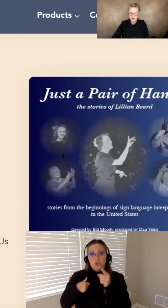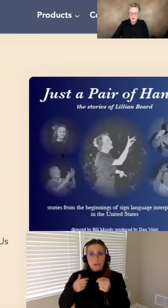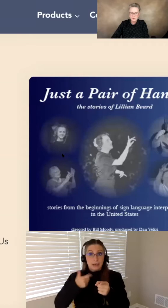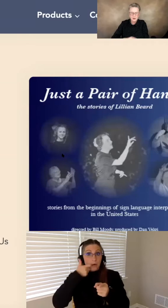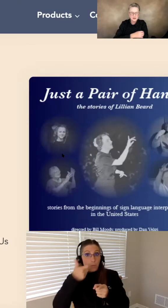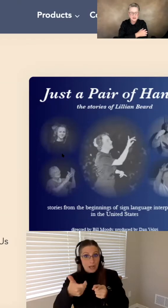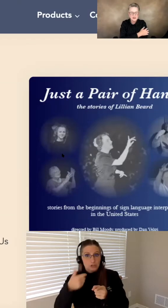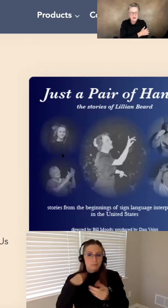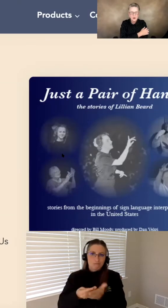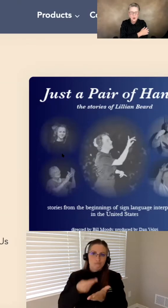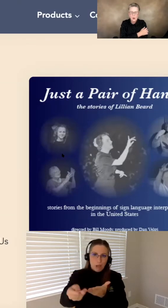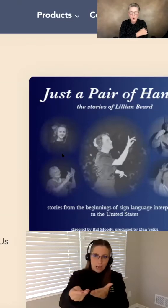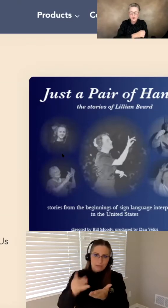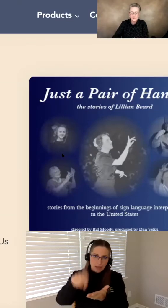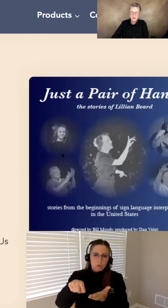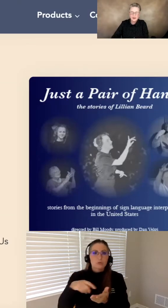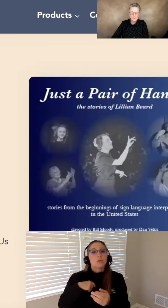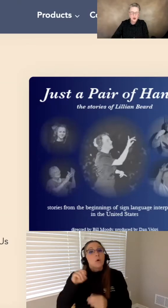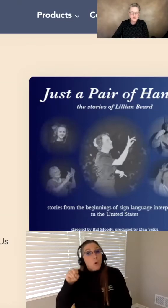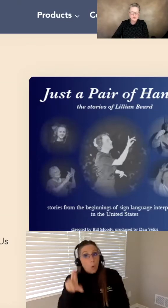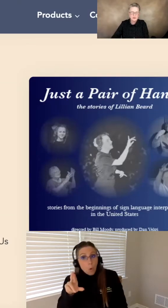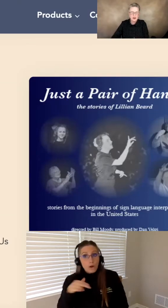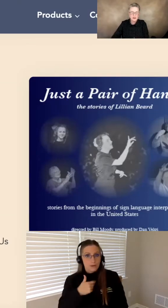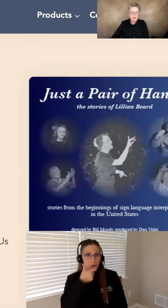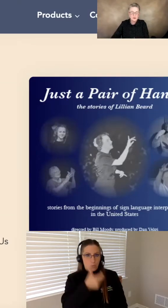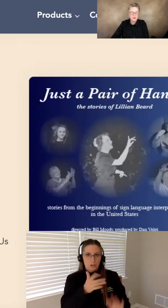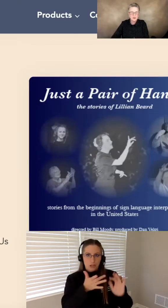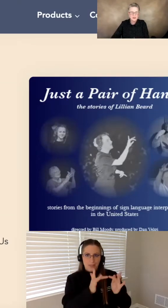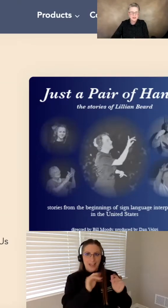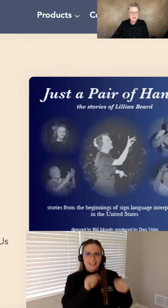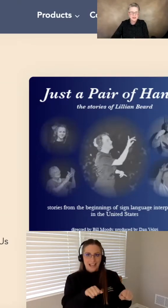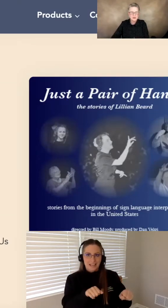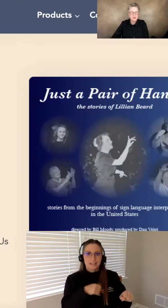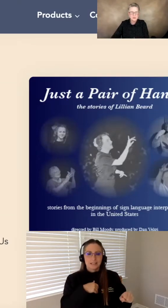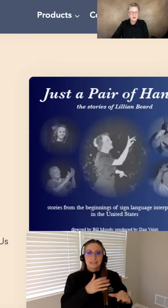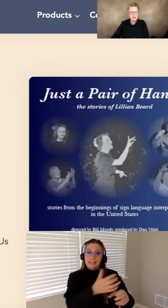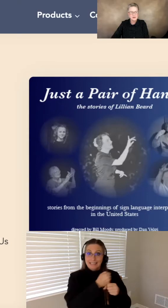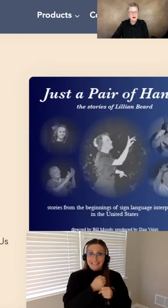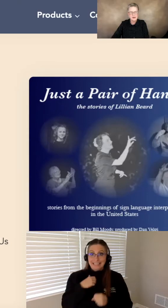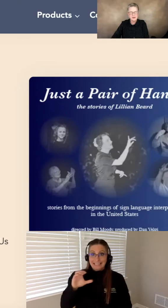can purchase it or you can watch it online and you can also get CEUs, but he was kind enough